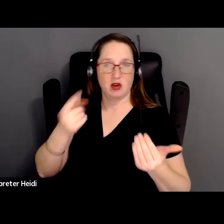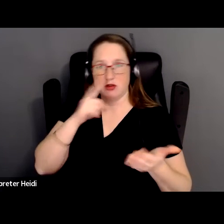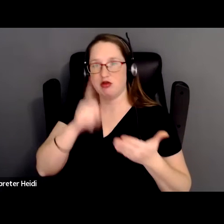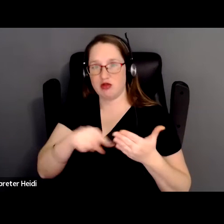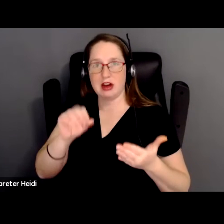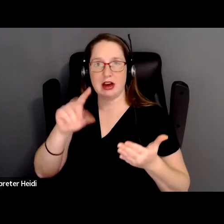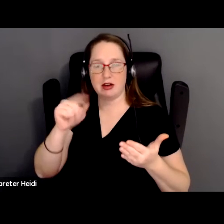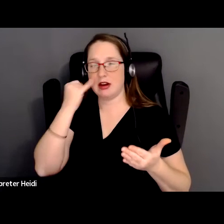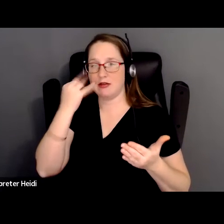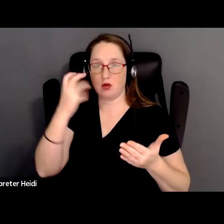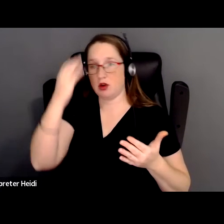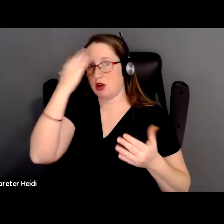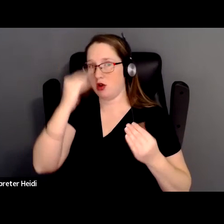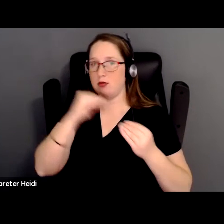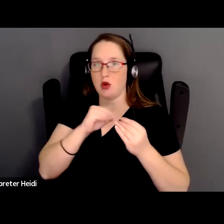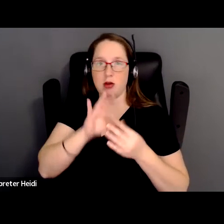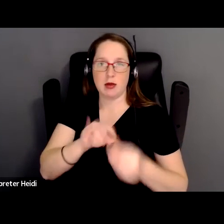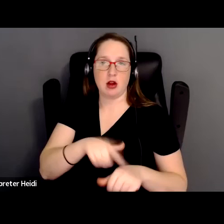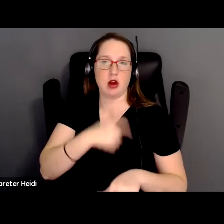If you want to know more about long-term supports and services